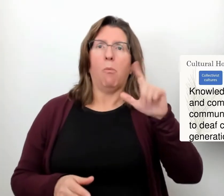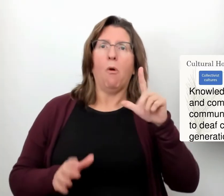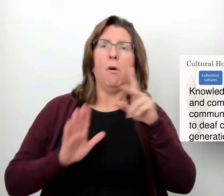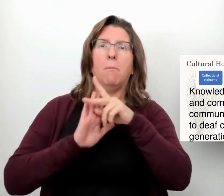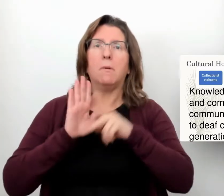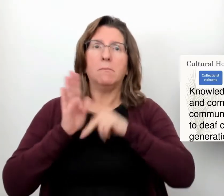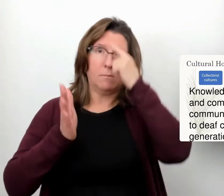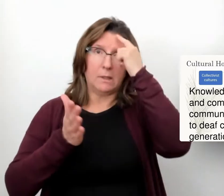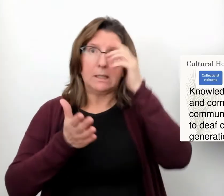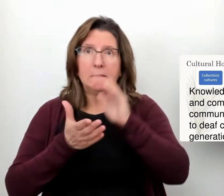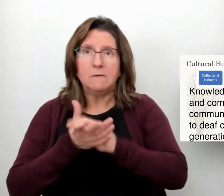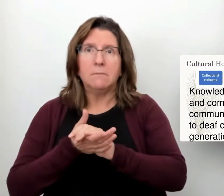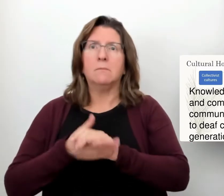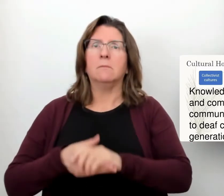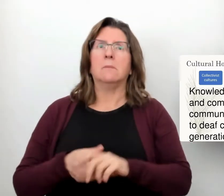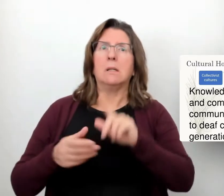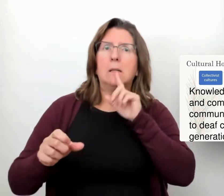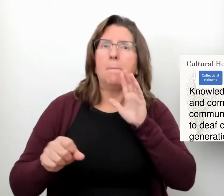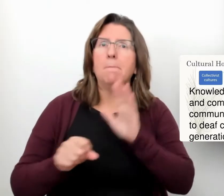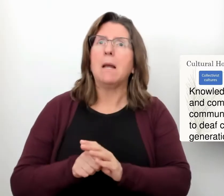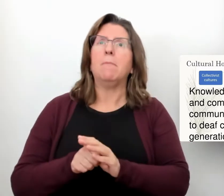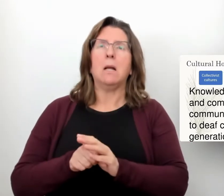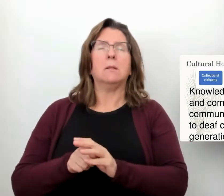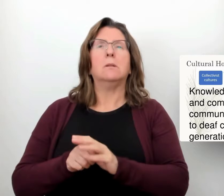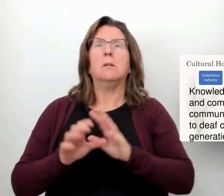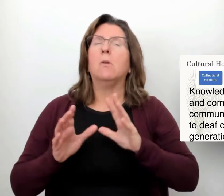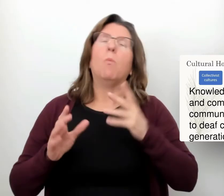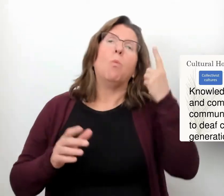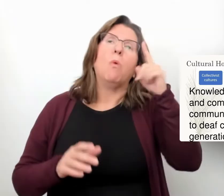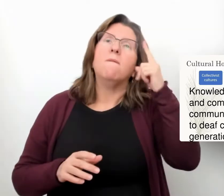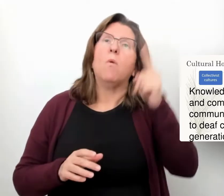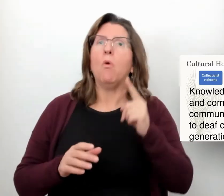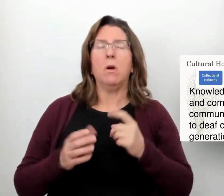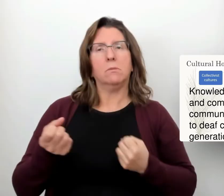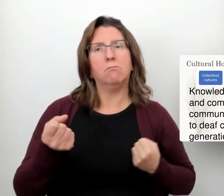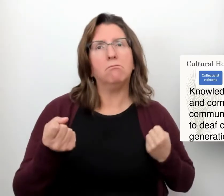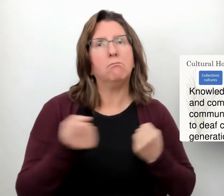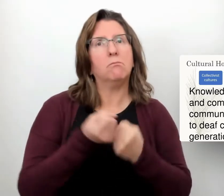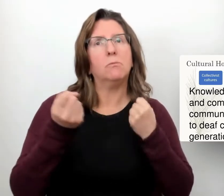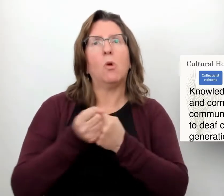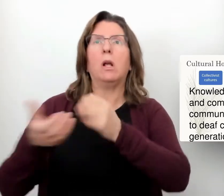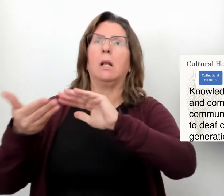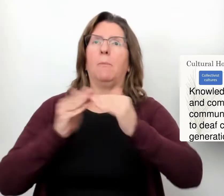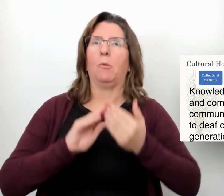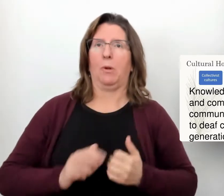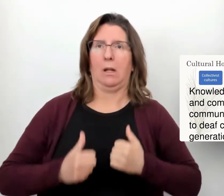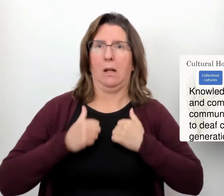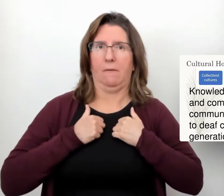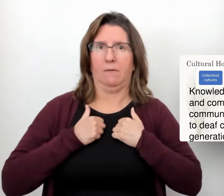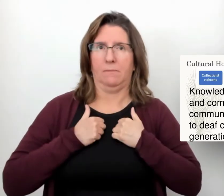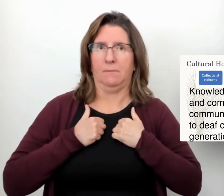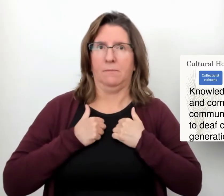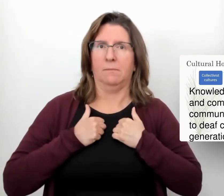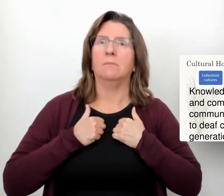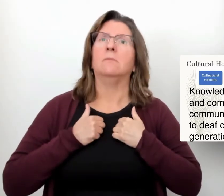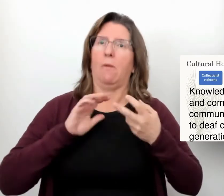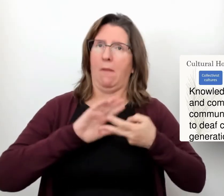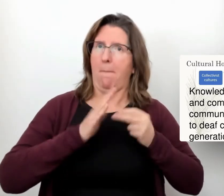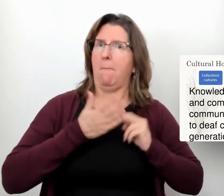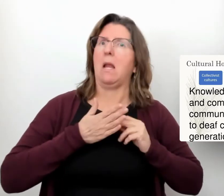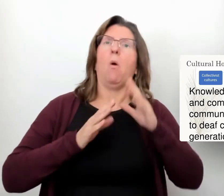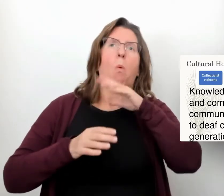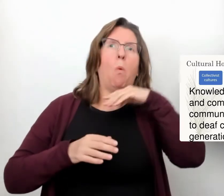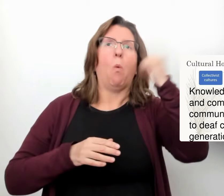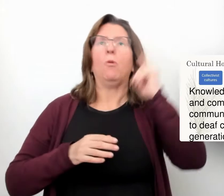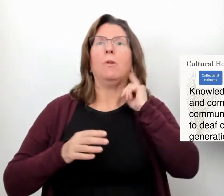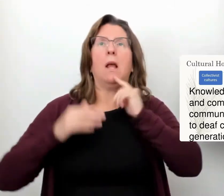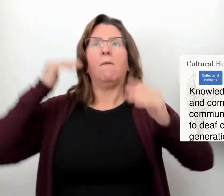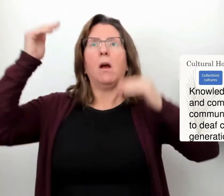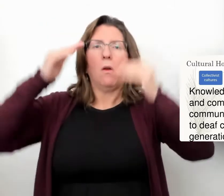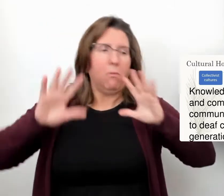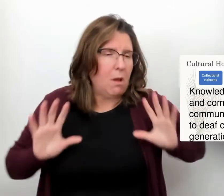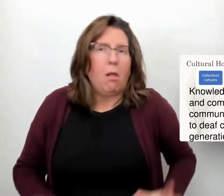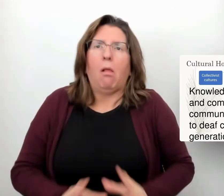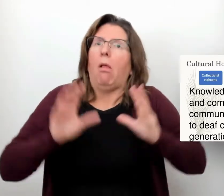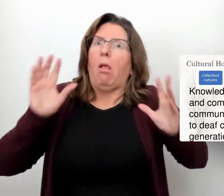their knowledge, moral principles, beliefs, and so on are towards maintaining the community.